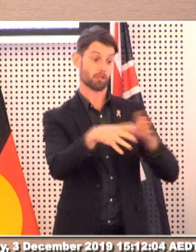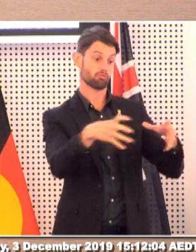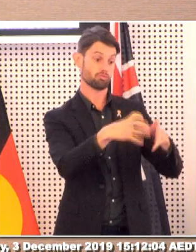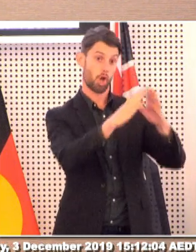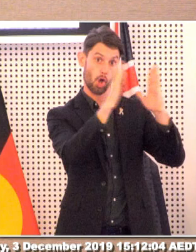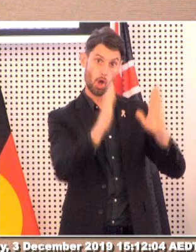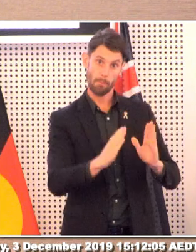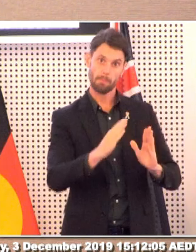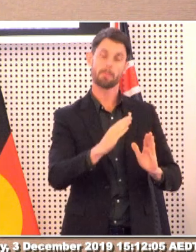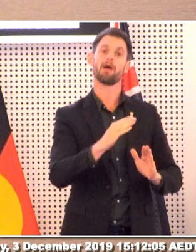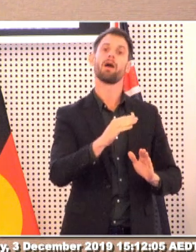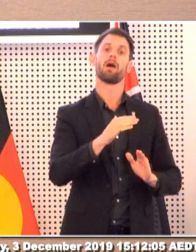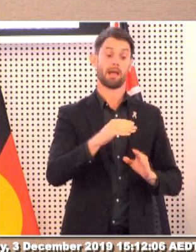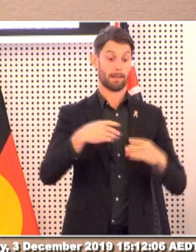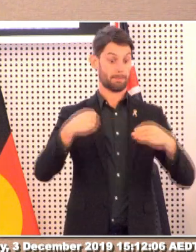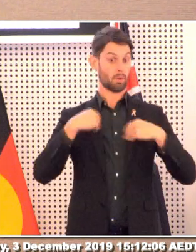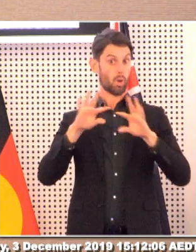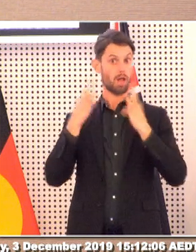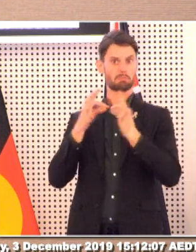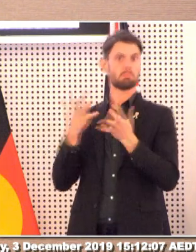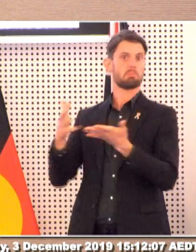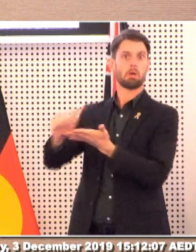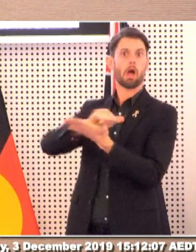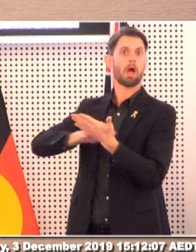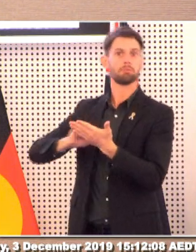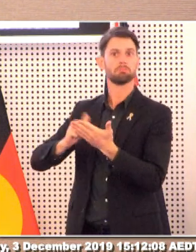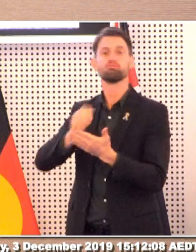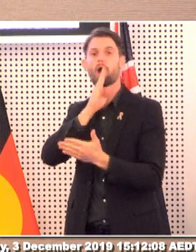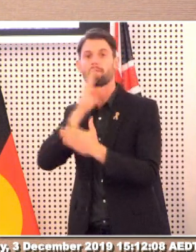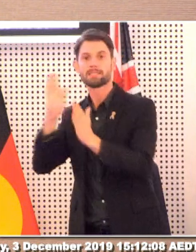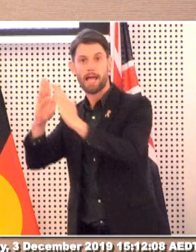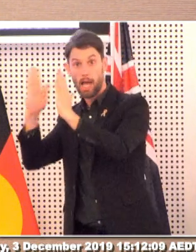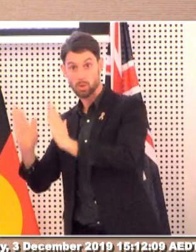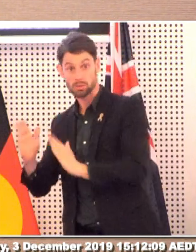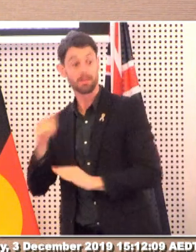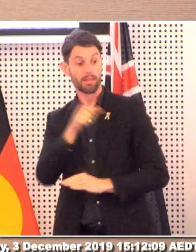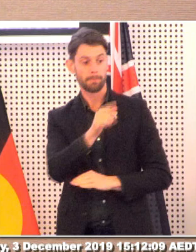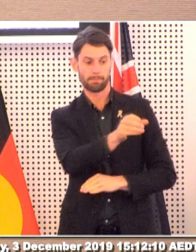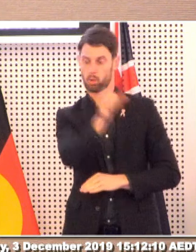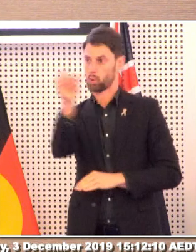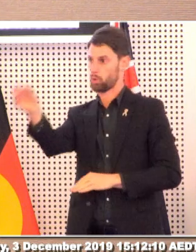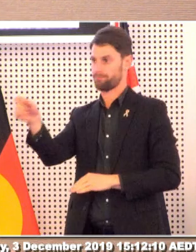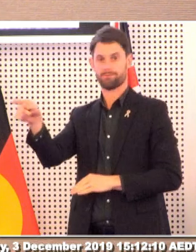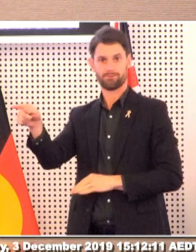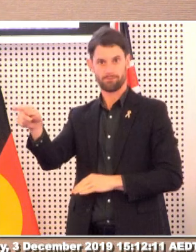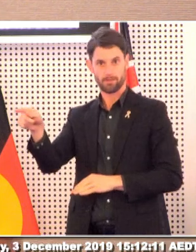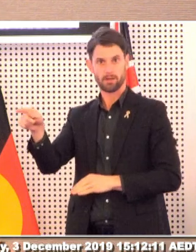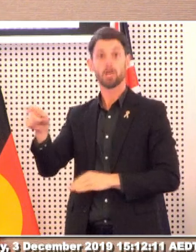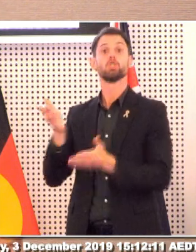visit. It probably – it’s hard for us to understand – because I have no jurisdiction what the lease arrangements are for those individuals that are moving into this